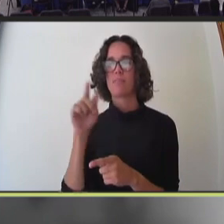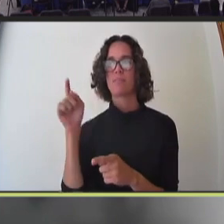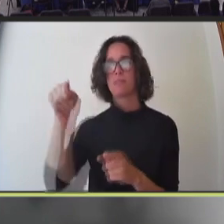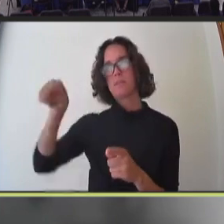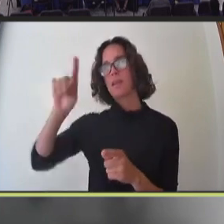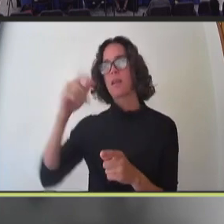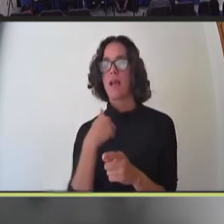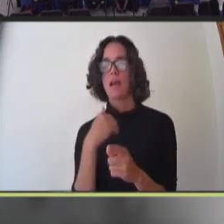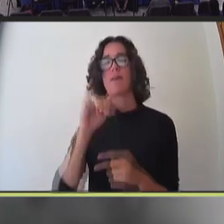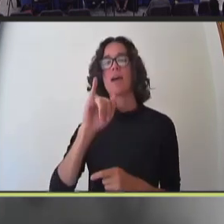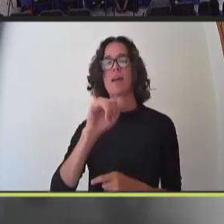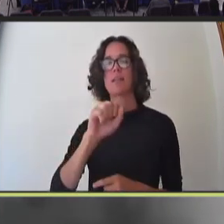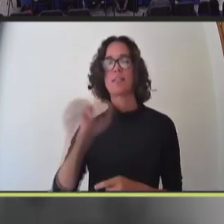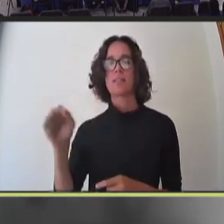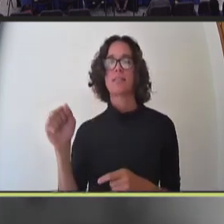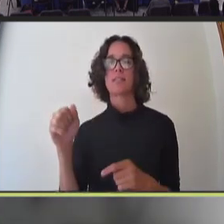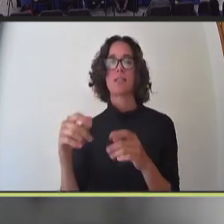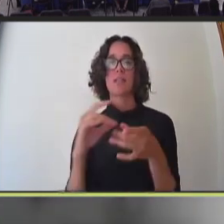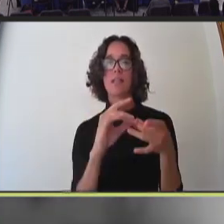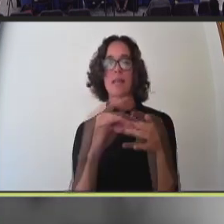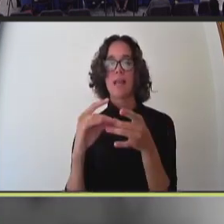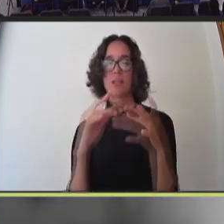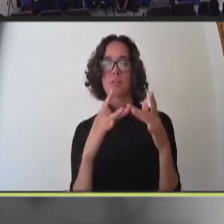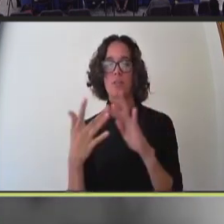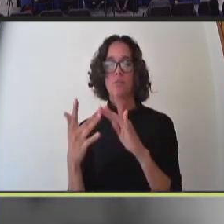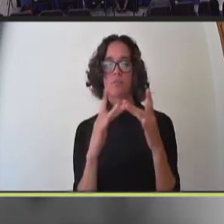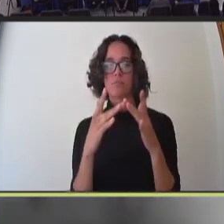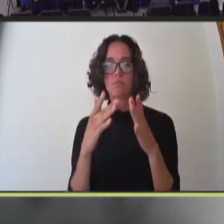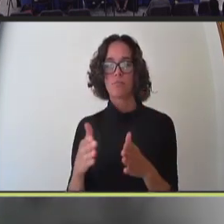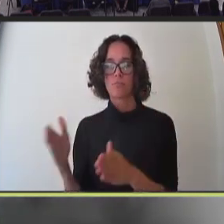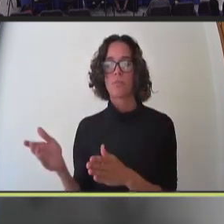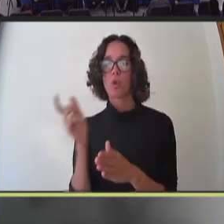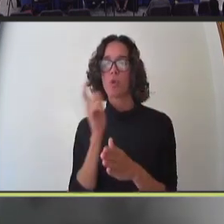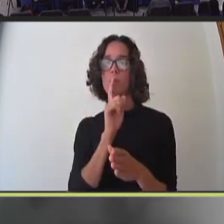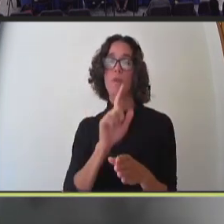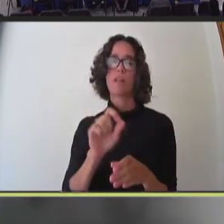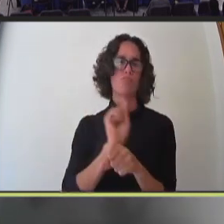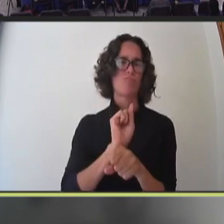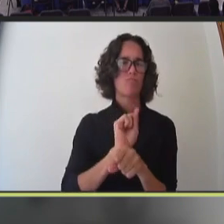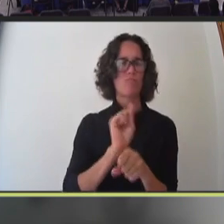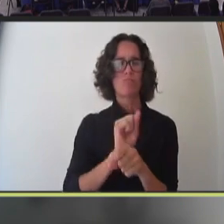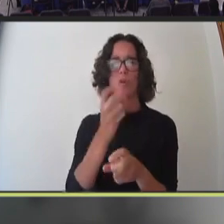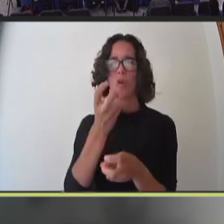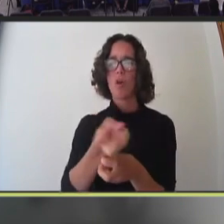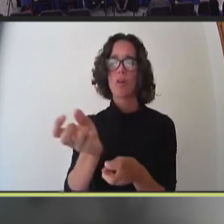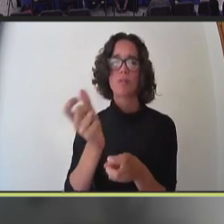in trying to help us move this forward. For each of those three states, the agreement is with their